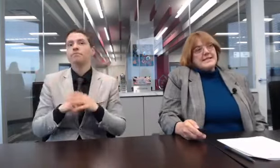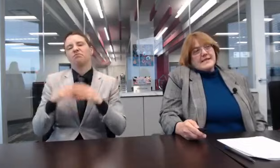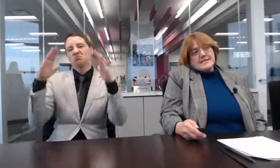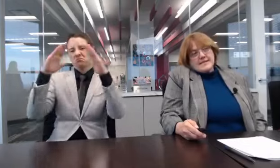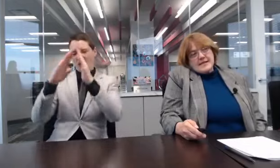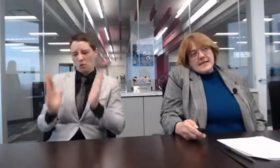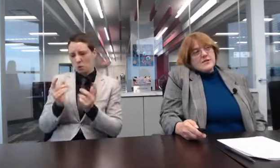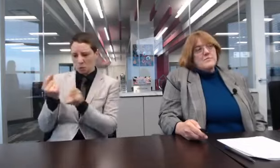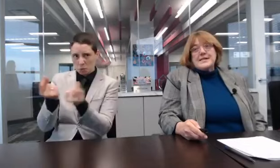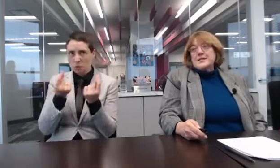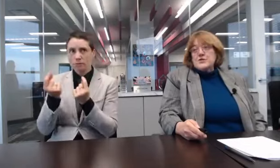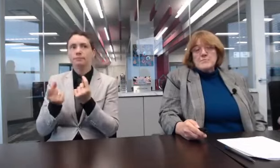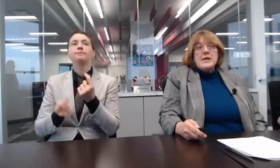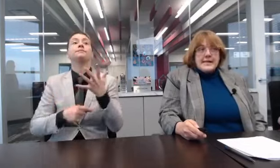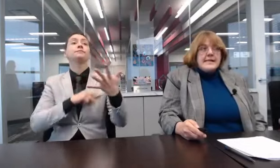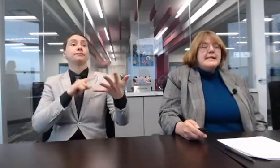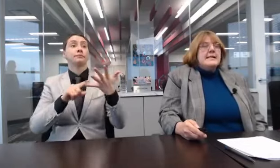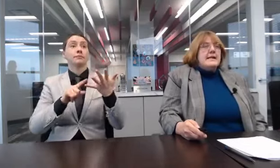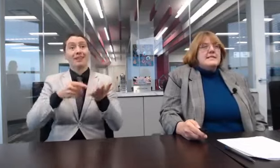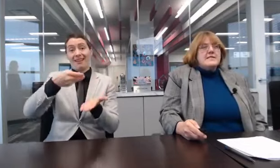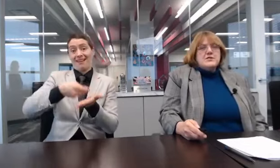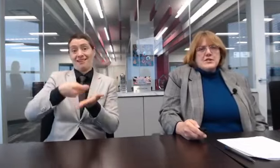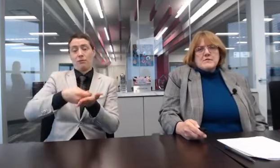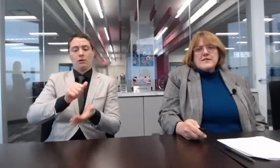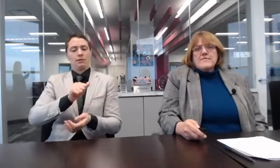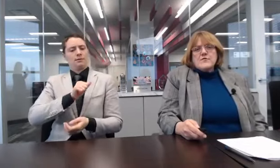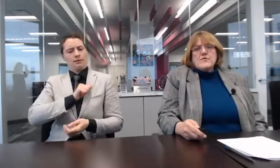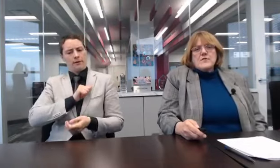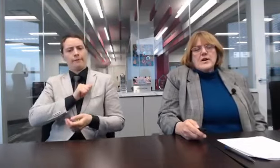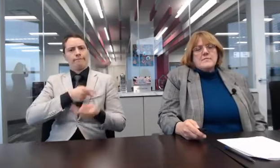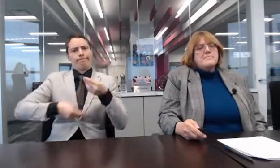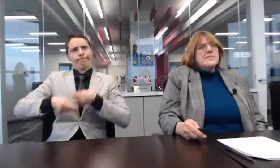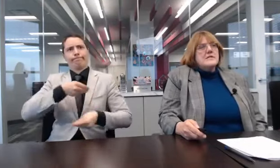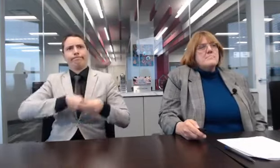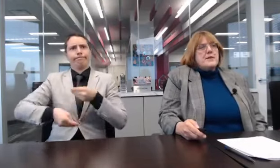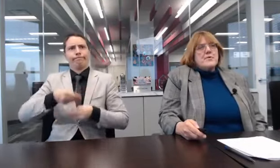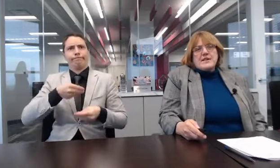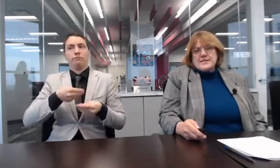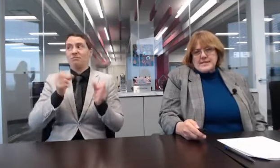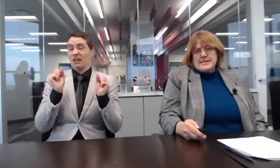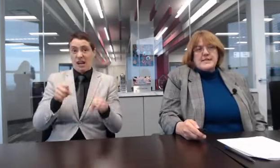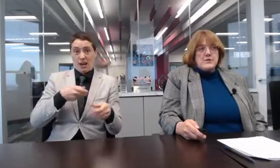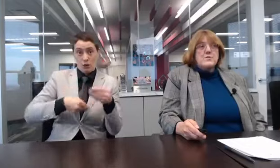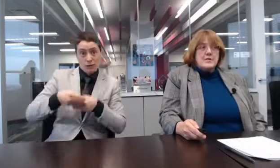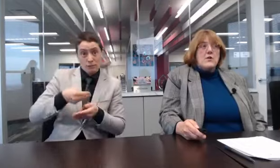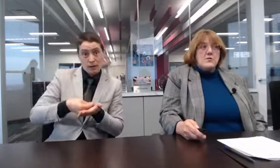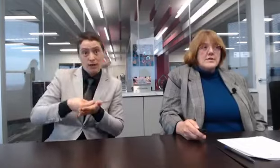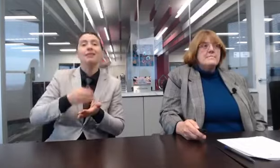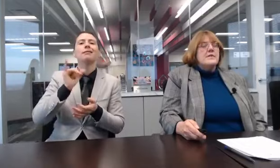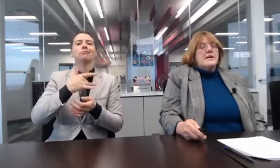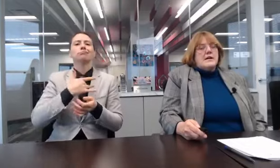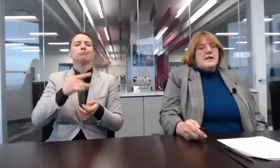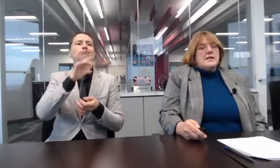and that's can you manage your money? And that's generally for people that are 16 to adult.